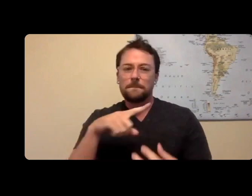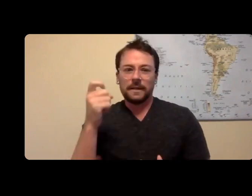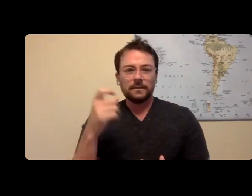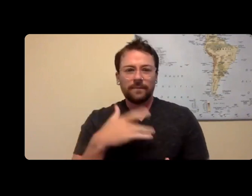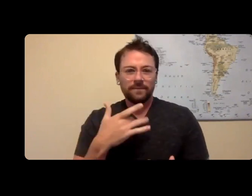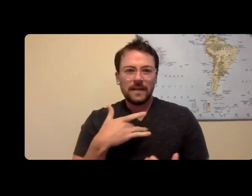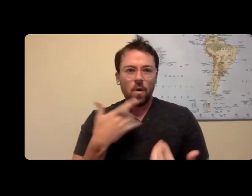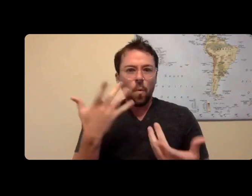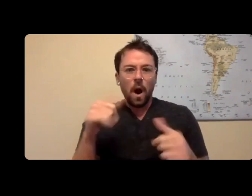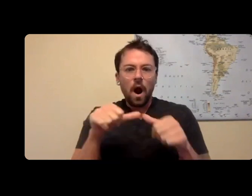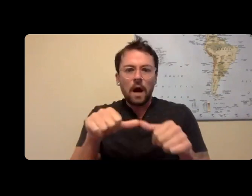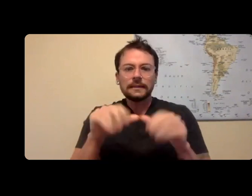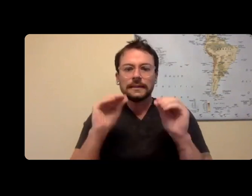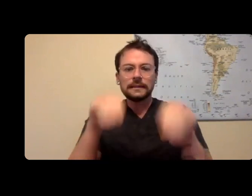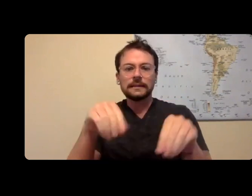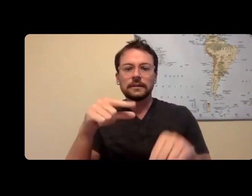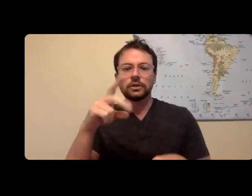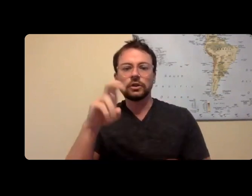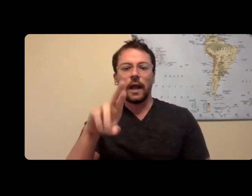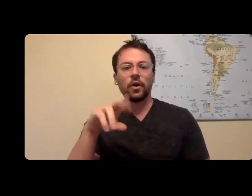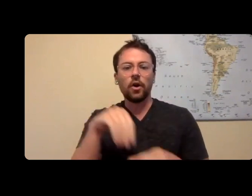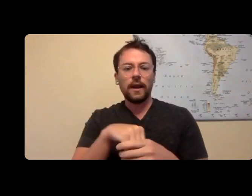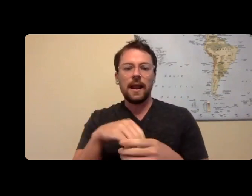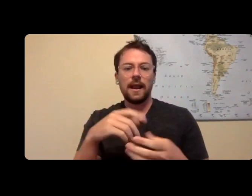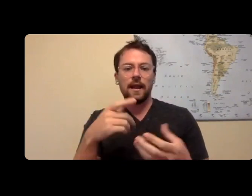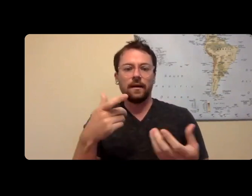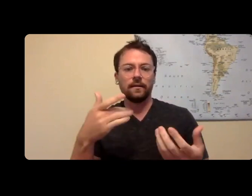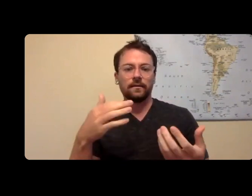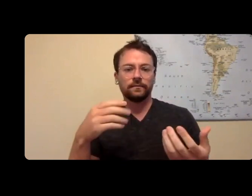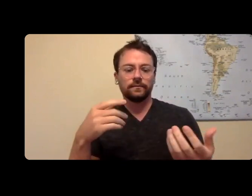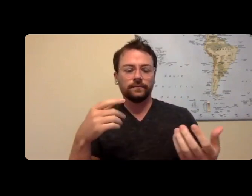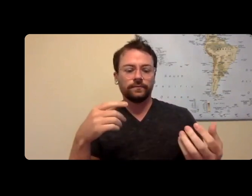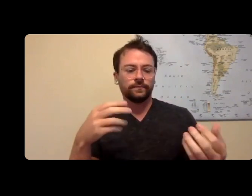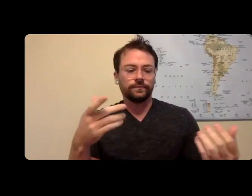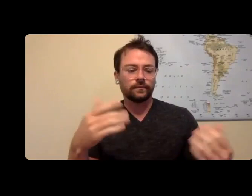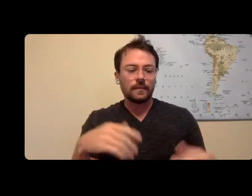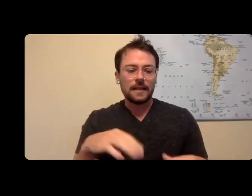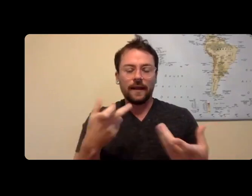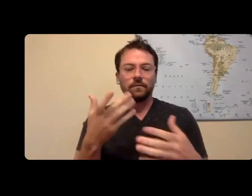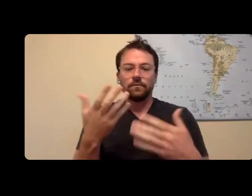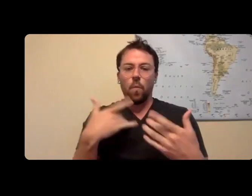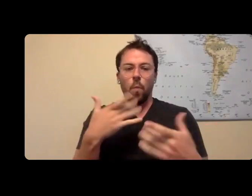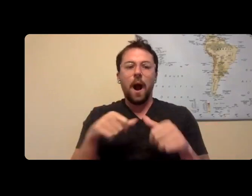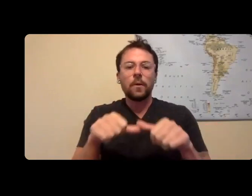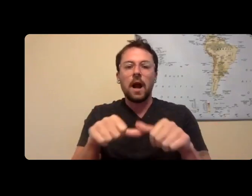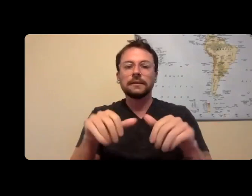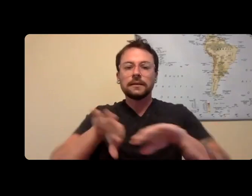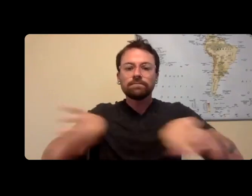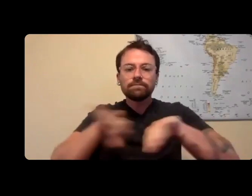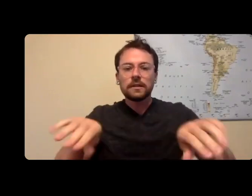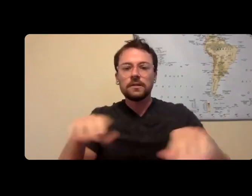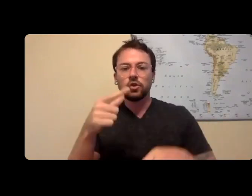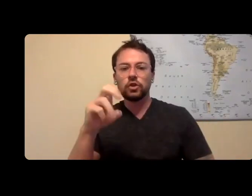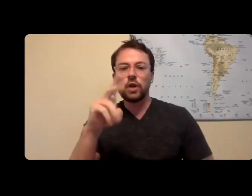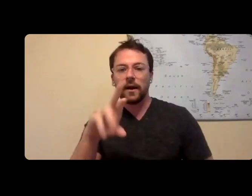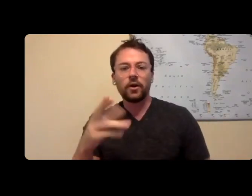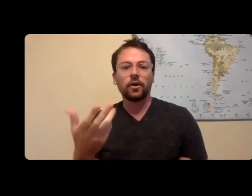> We had started that in the early education environment department.